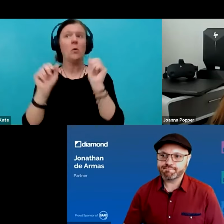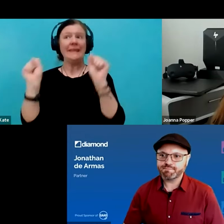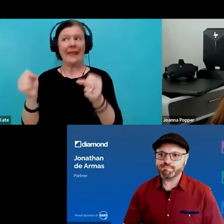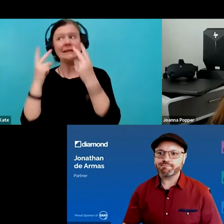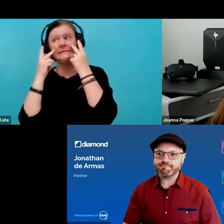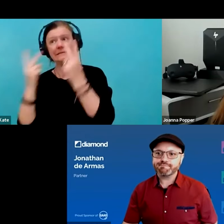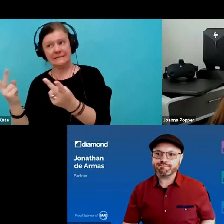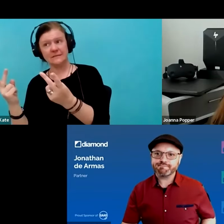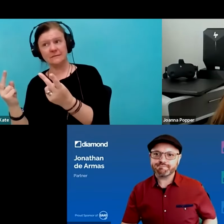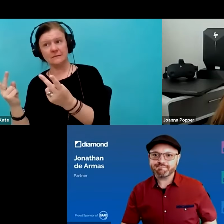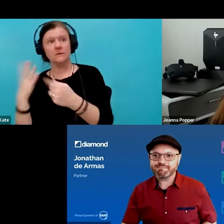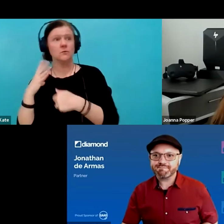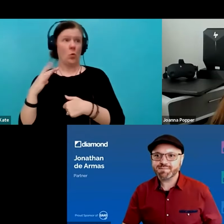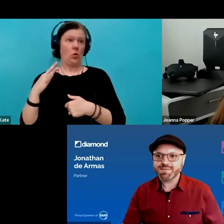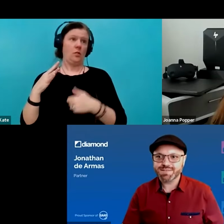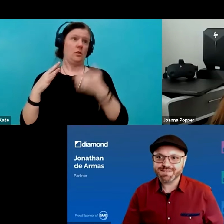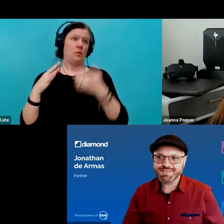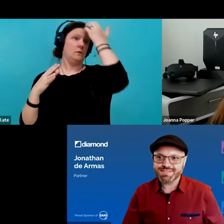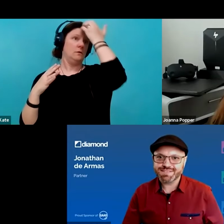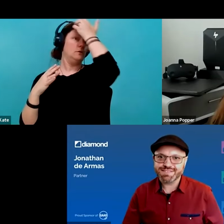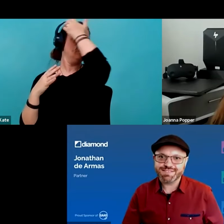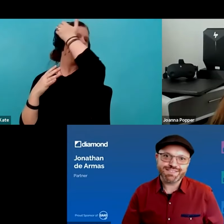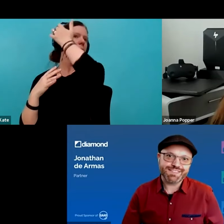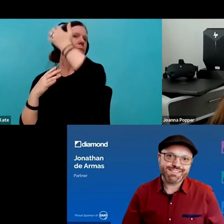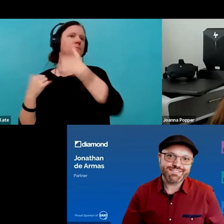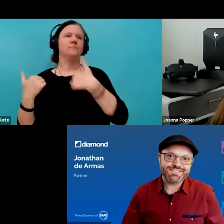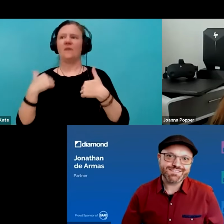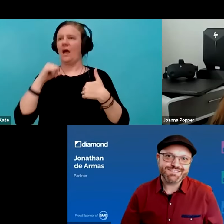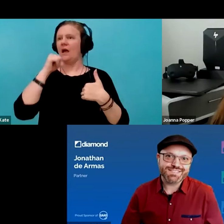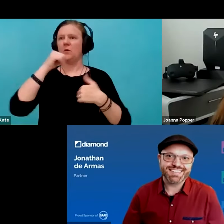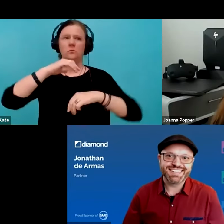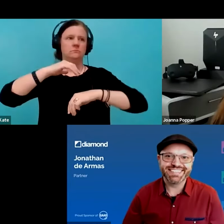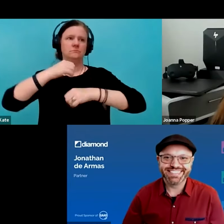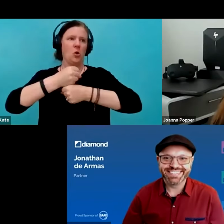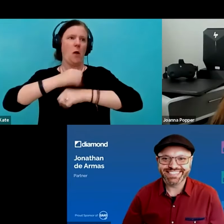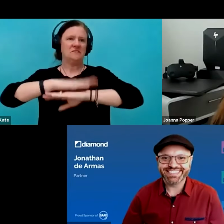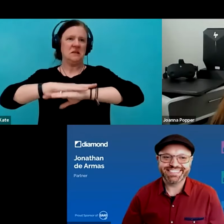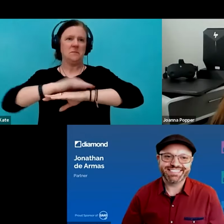It's very cool. I don't I don't bump into my coffee table anymore. But imagine when